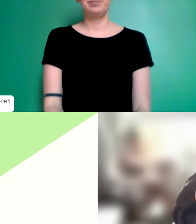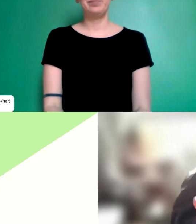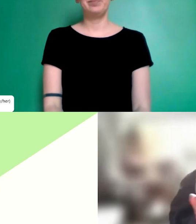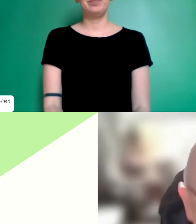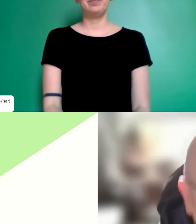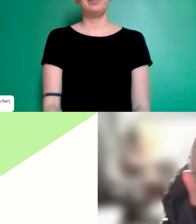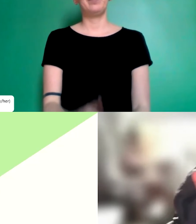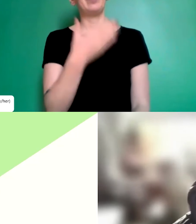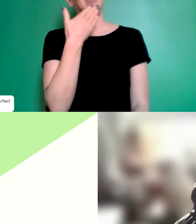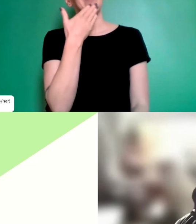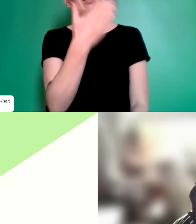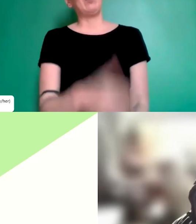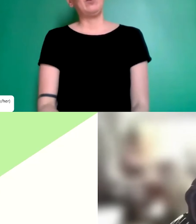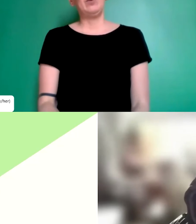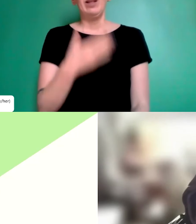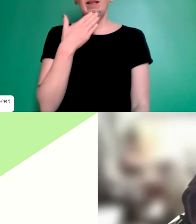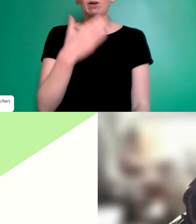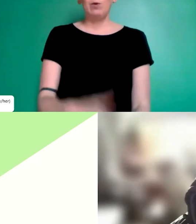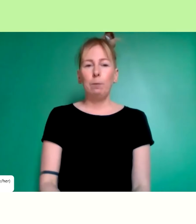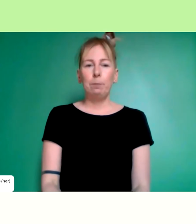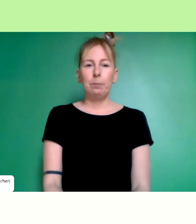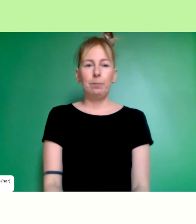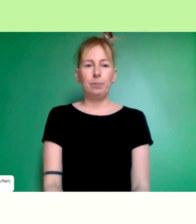Thank you, thank you, Morgan. I'm just going to jump straight in because